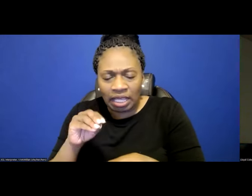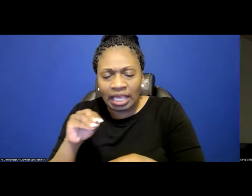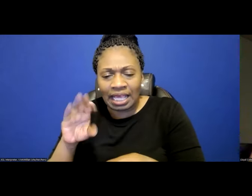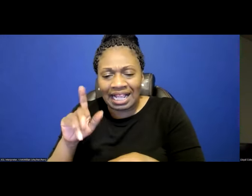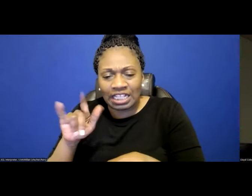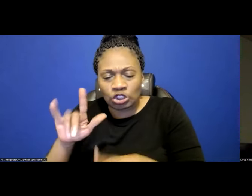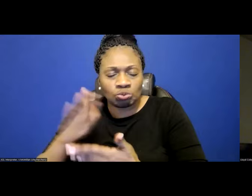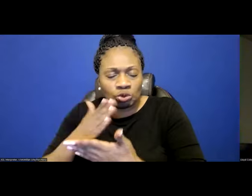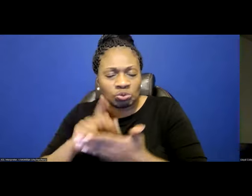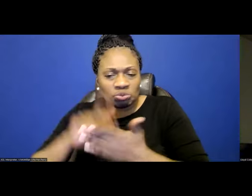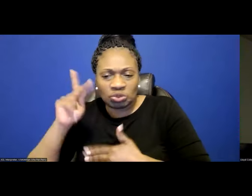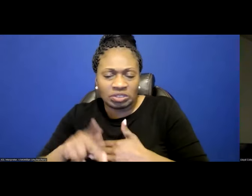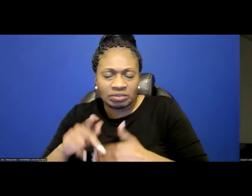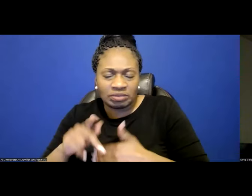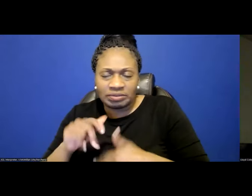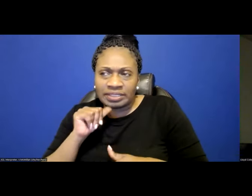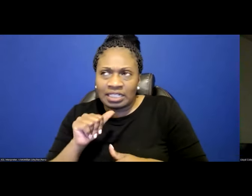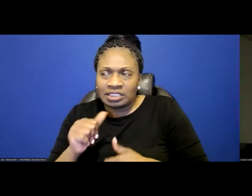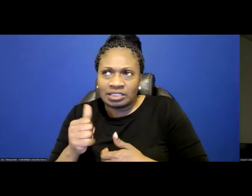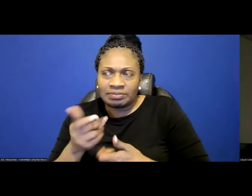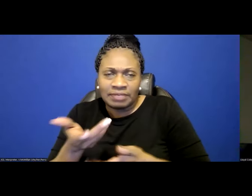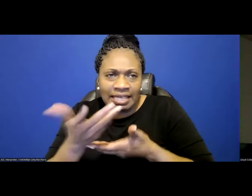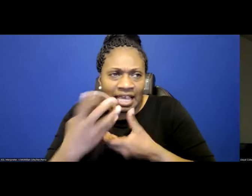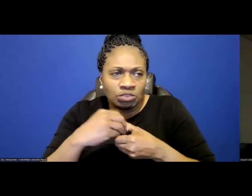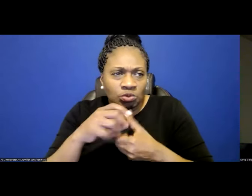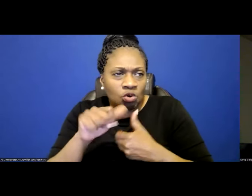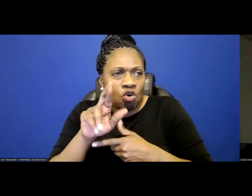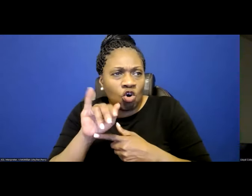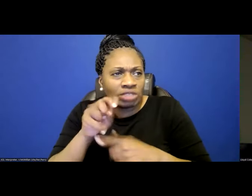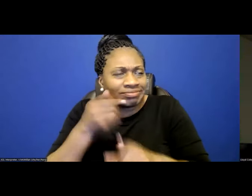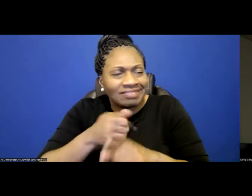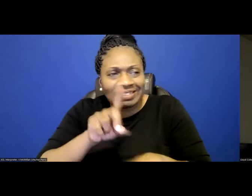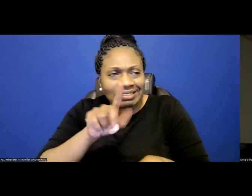and not actually engaging with artists who are disabled in the main,